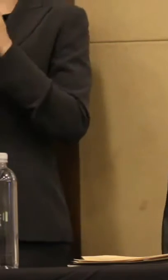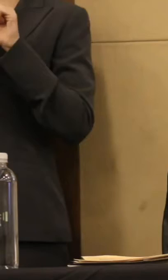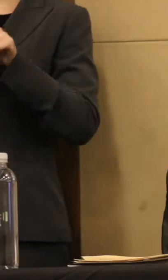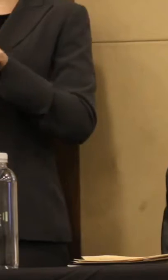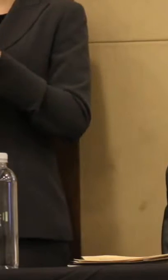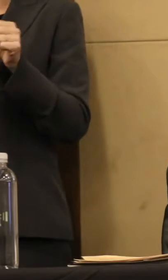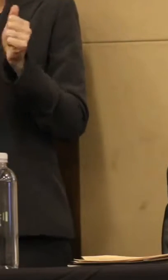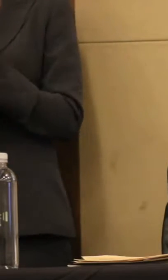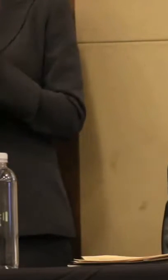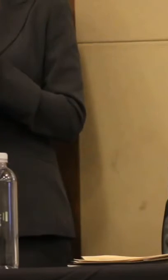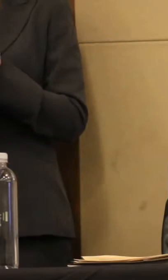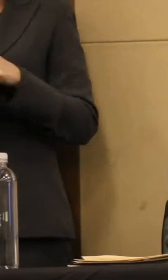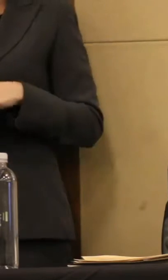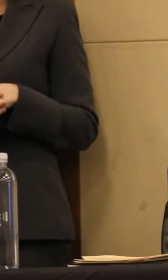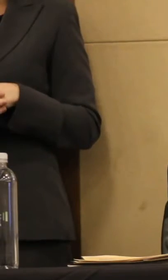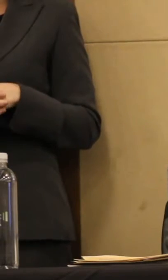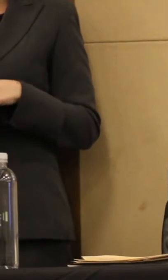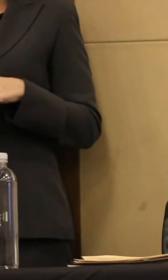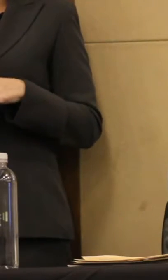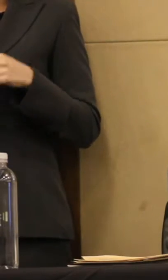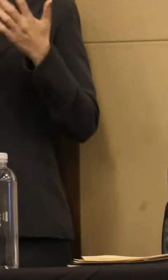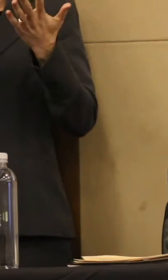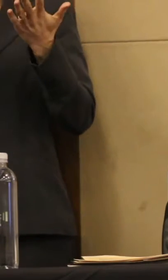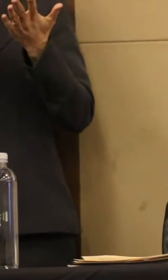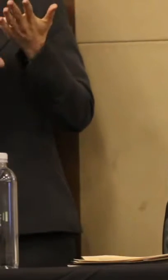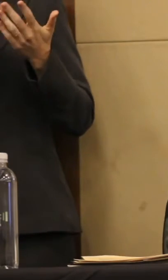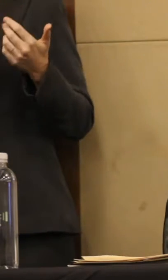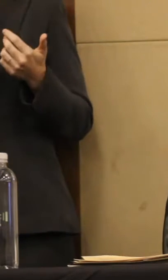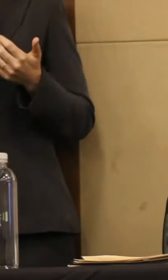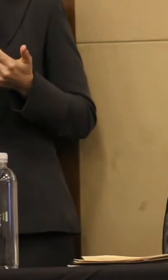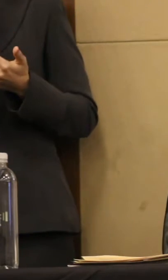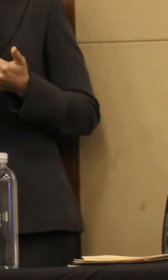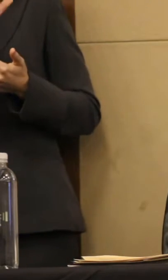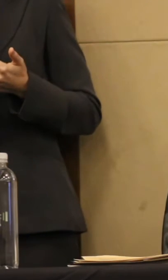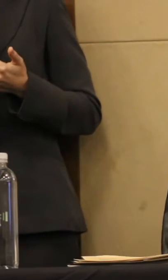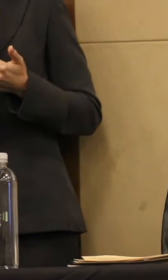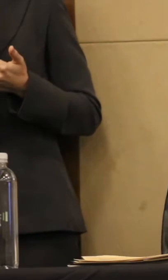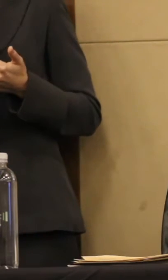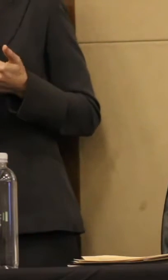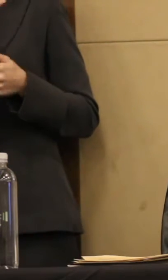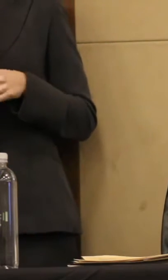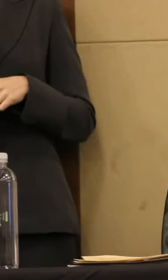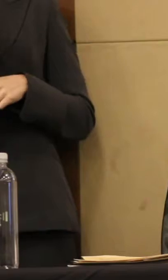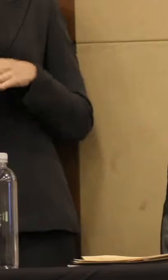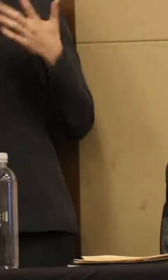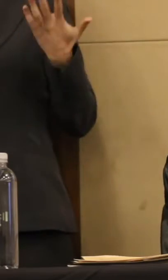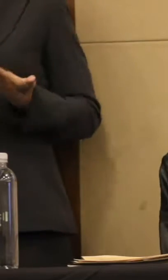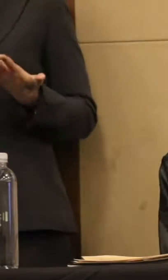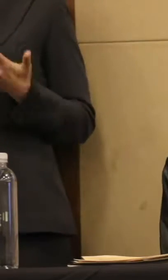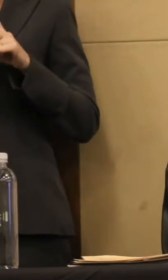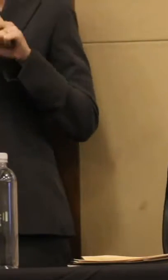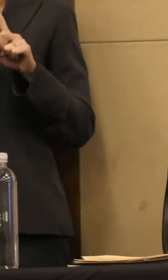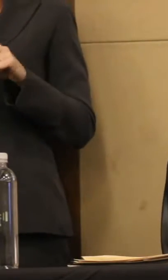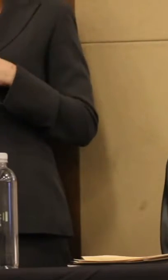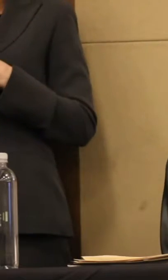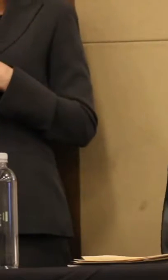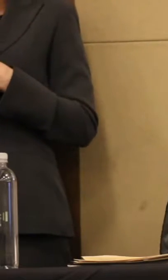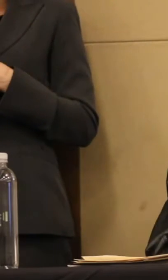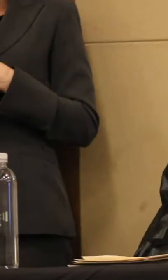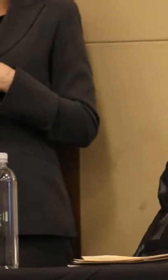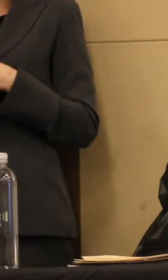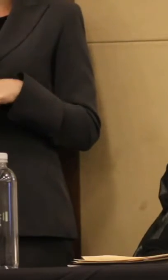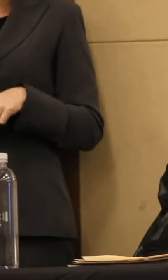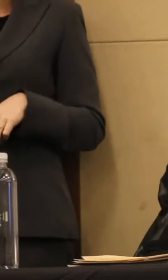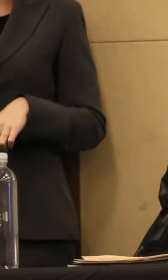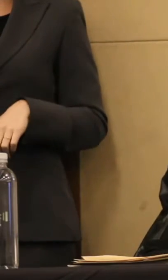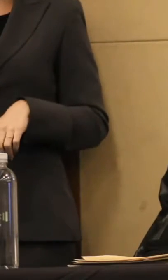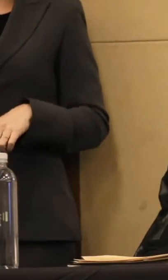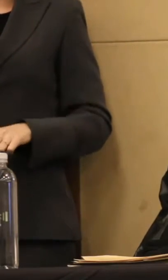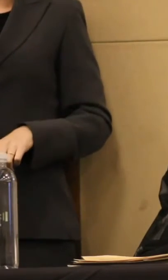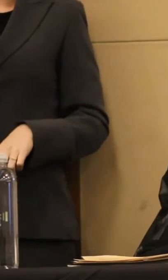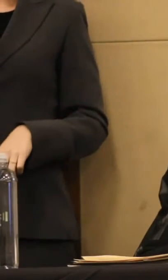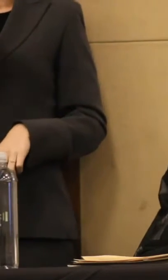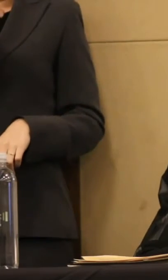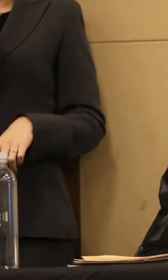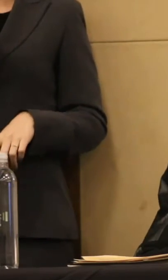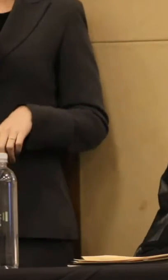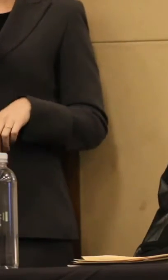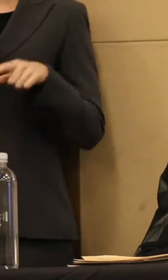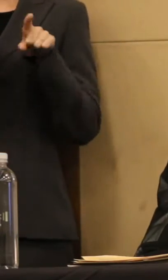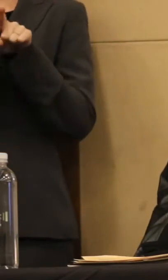I want to recognize Andy Arias who is here from ODEP and he has a few acting credentials